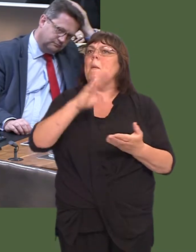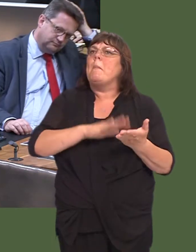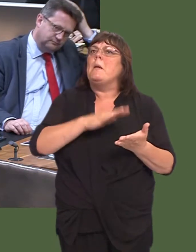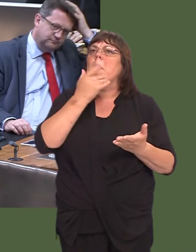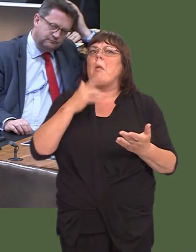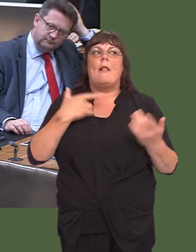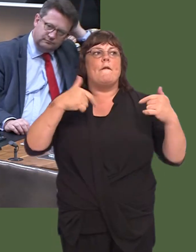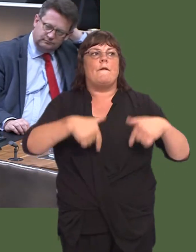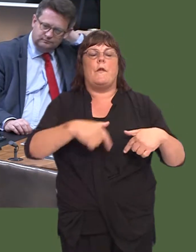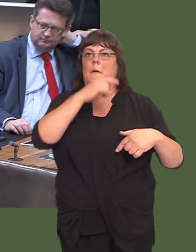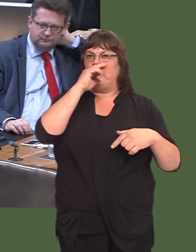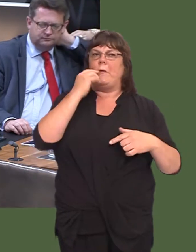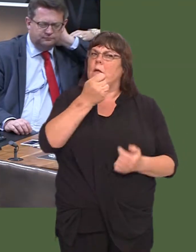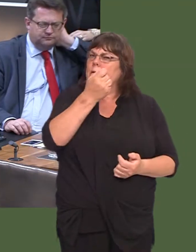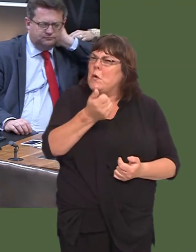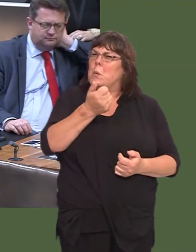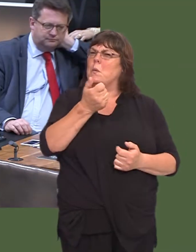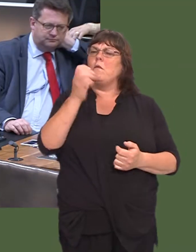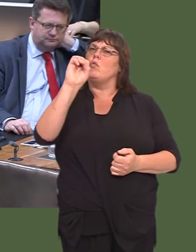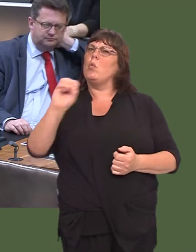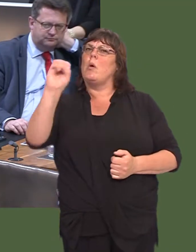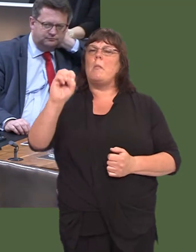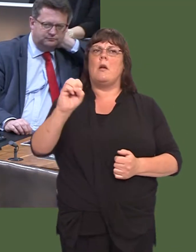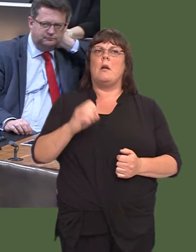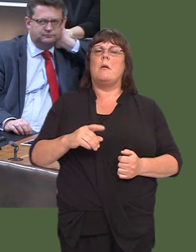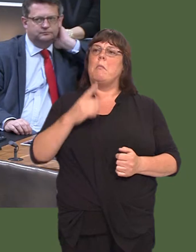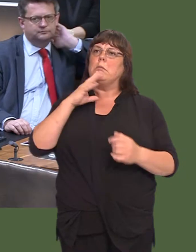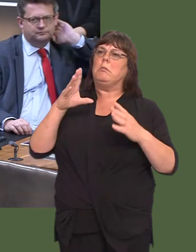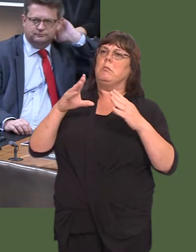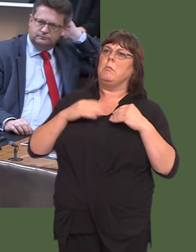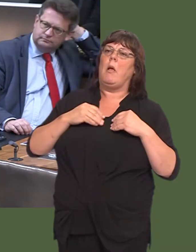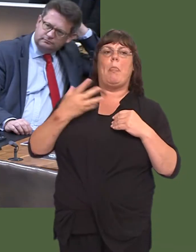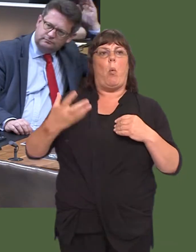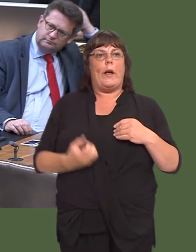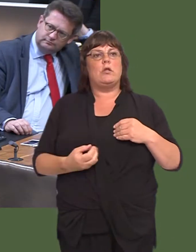I take his point that there were many who felt that wages have been depressed as a result.